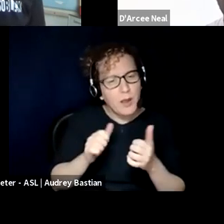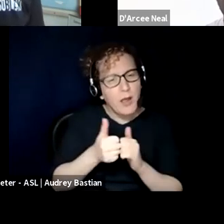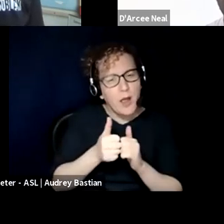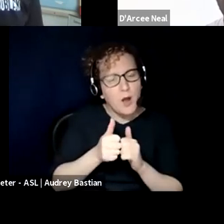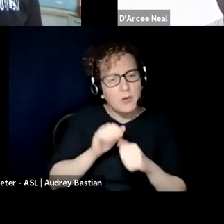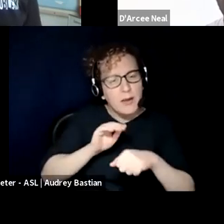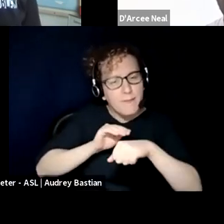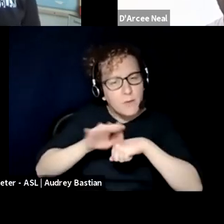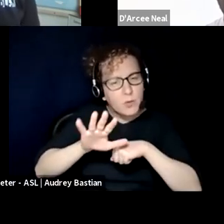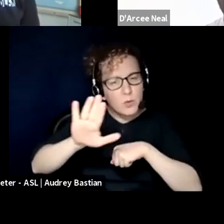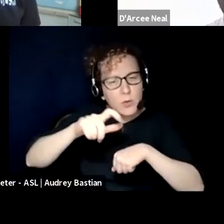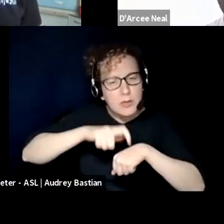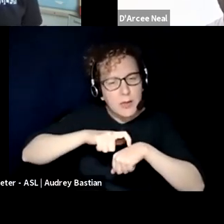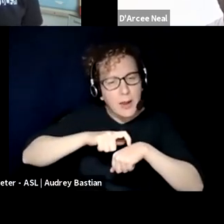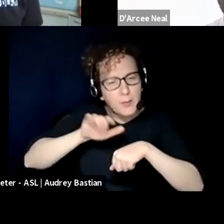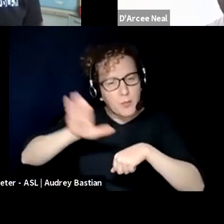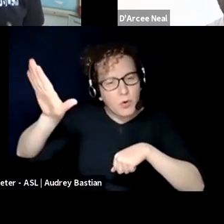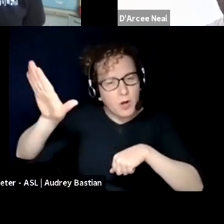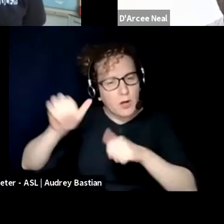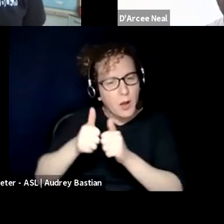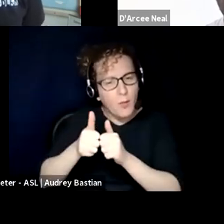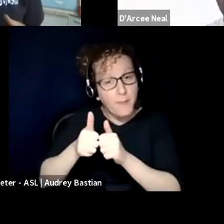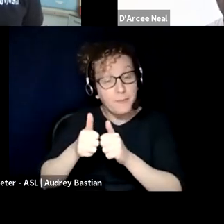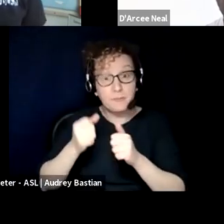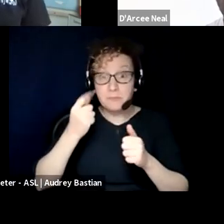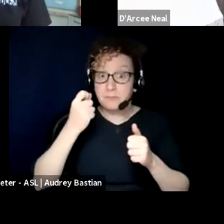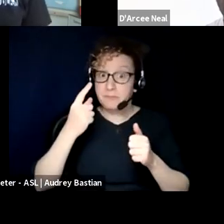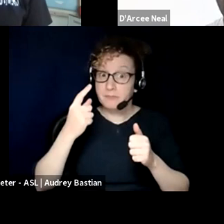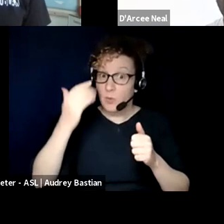time abroad? With an awareness of the limited diversity